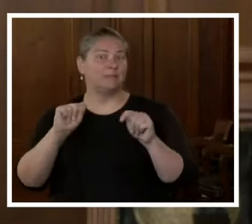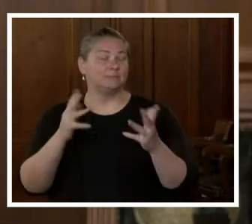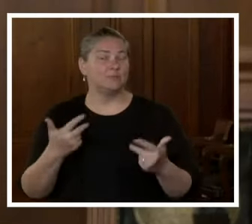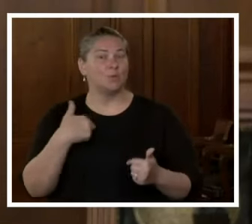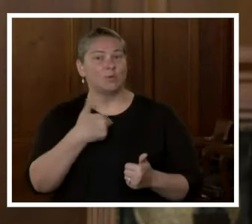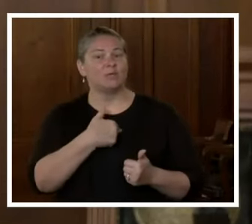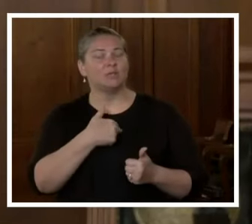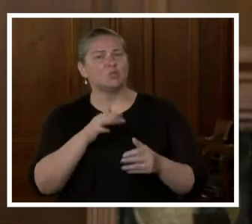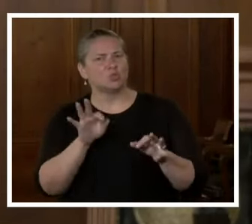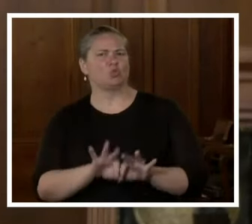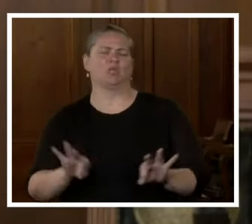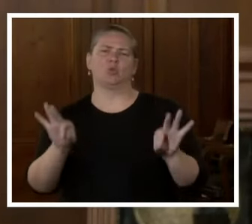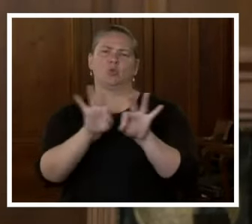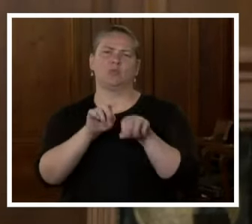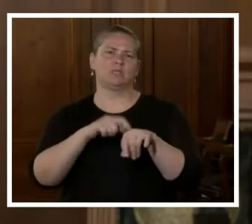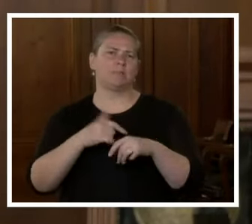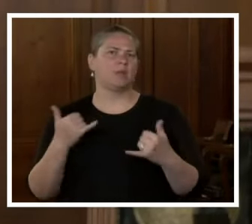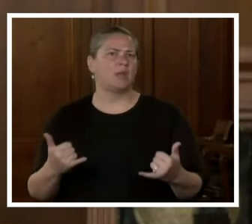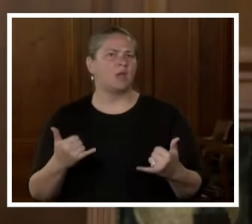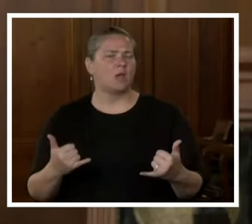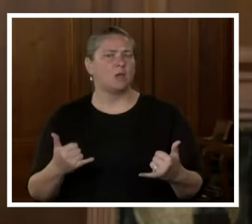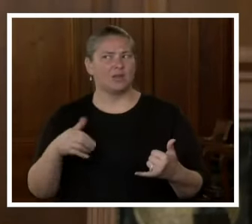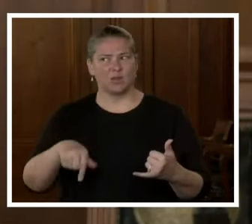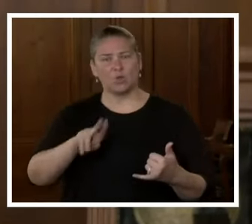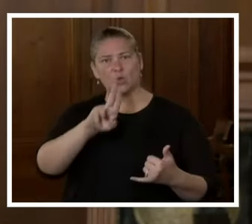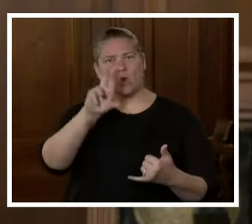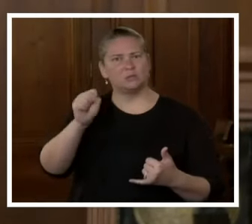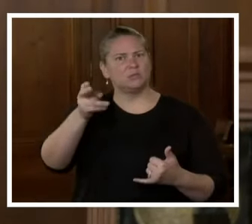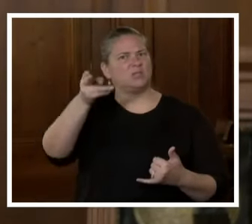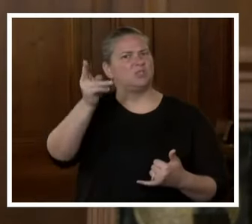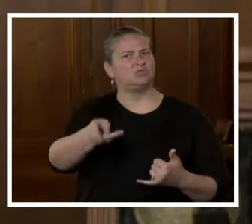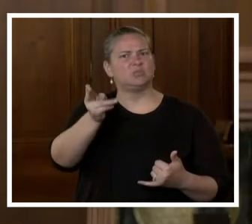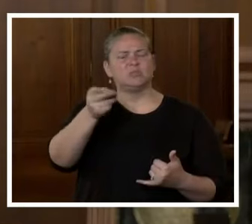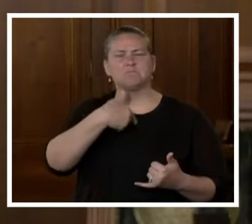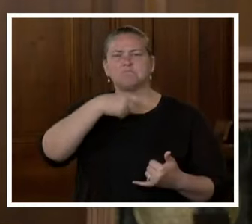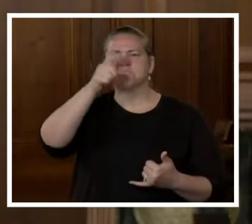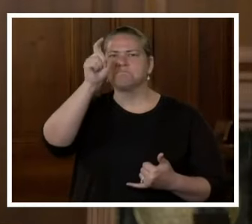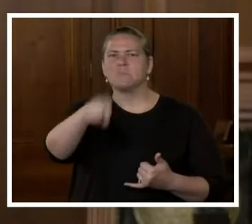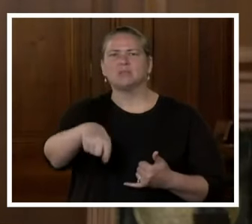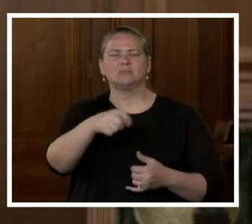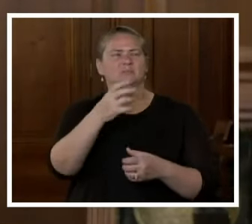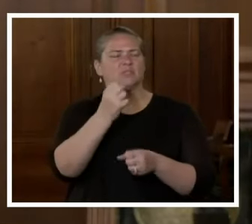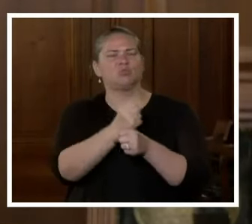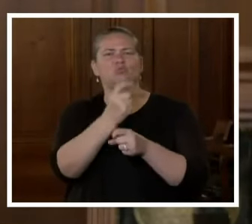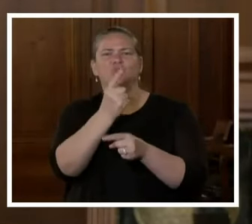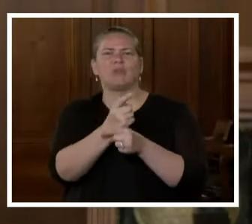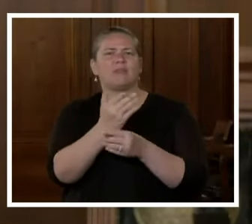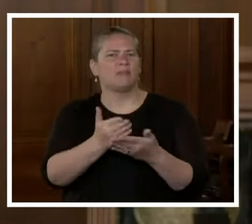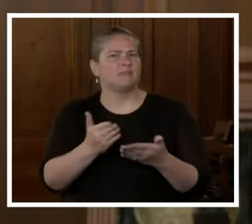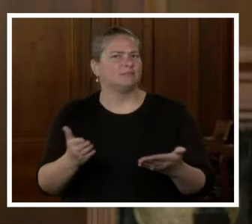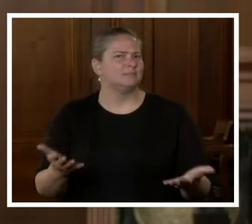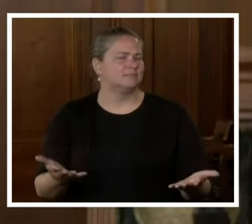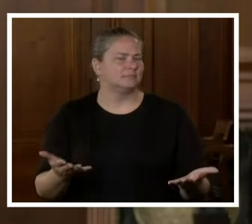AND EVERY DAY, BUT I'M GOING TO PROVE IT IN ACTIONS, NOT JUST? WORDS. TOMORROW.